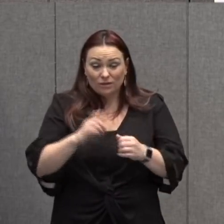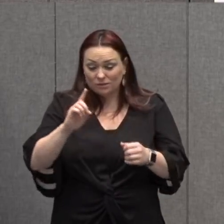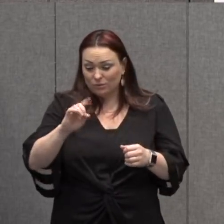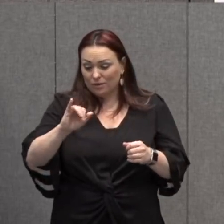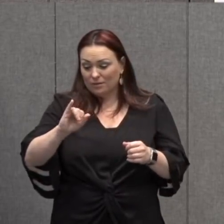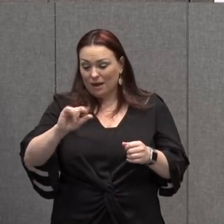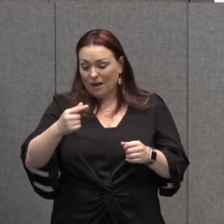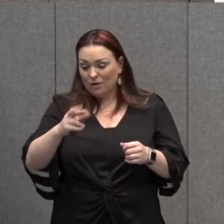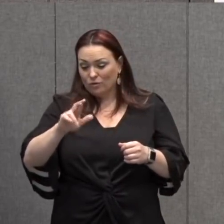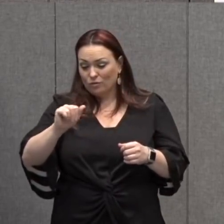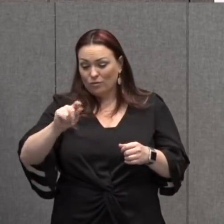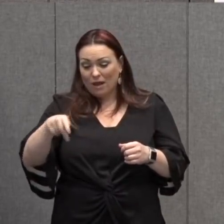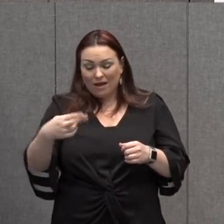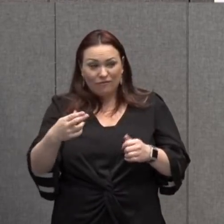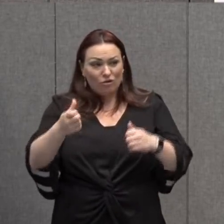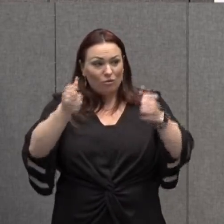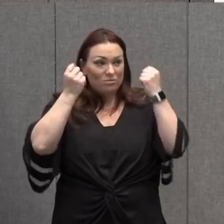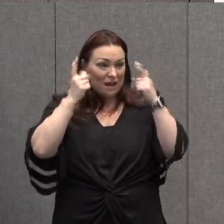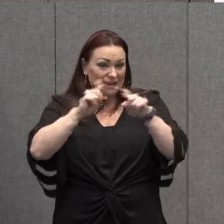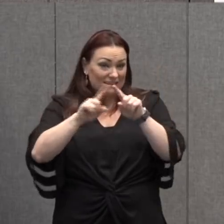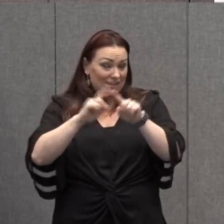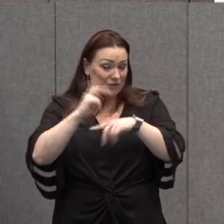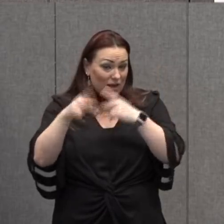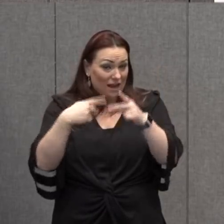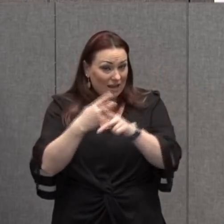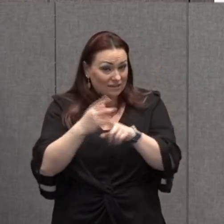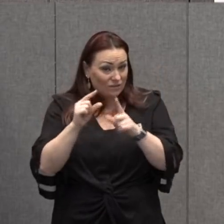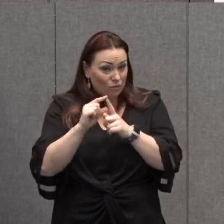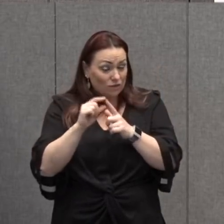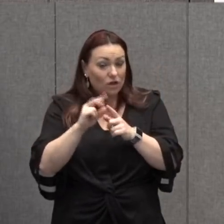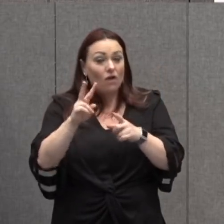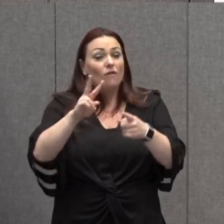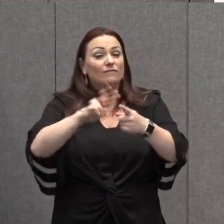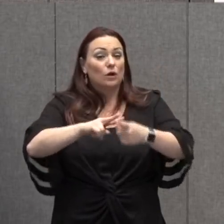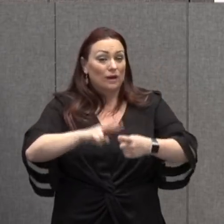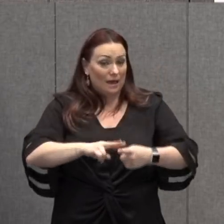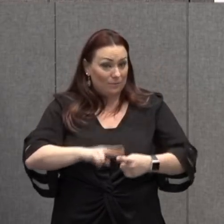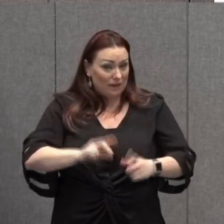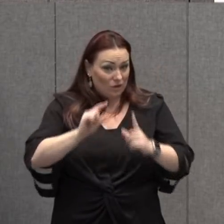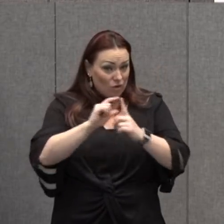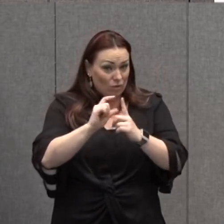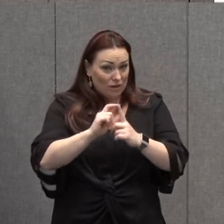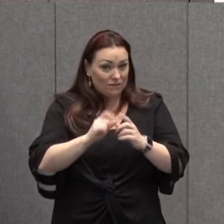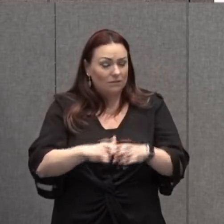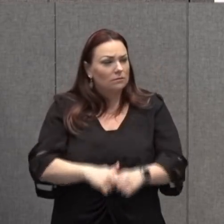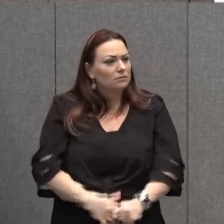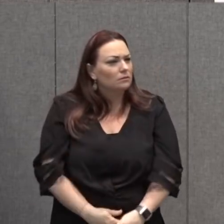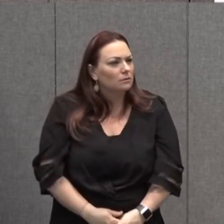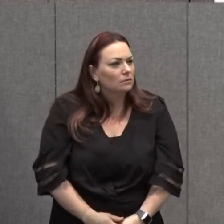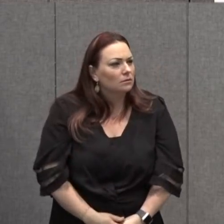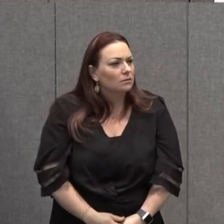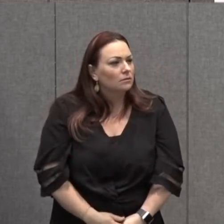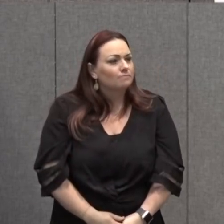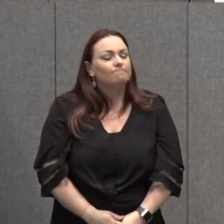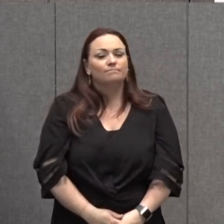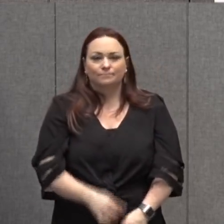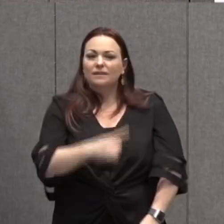with all kinds of words. You could do it with your vocabulary words. Your vocabulary words. Oh, oo, this one. Oh that one's a tricky, tricky one.